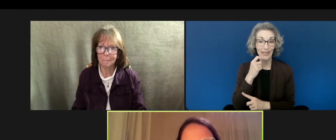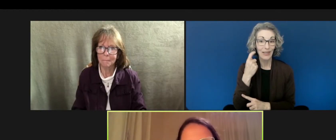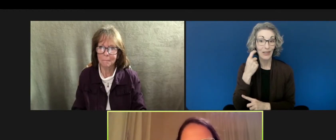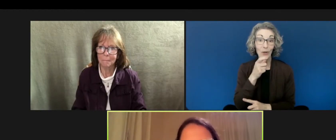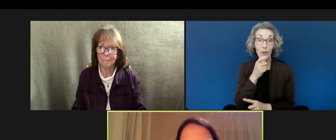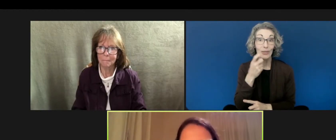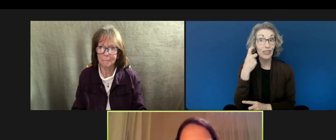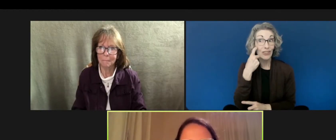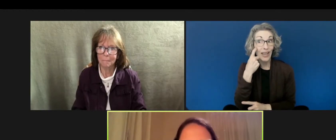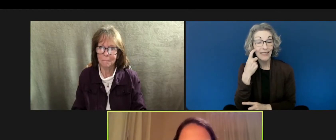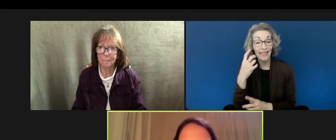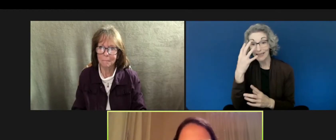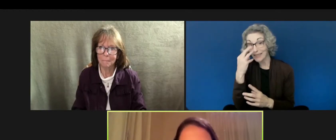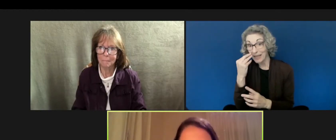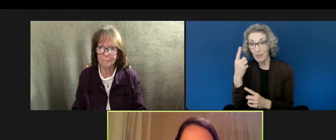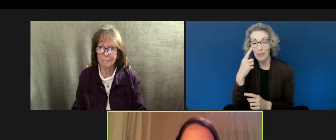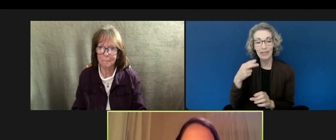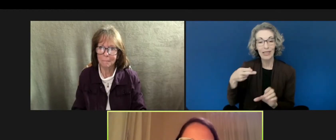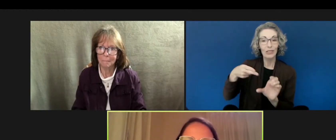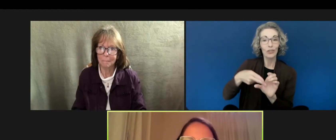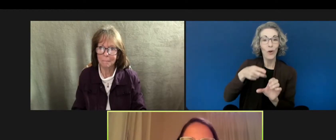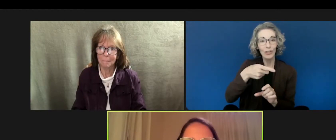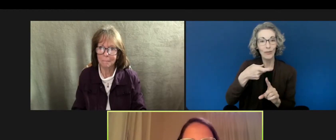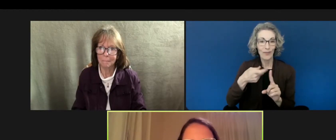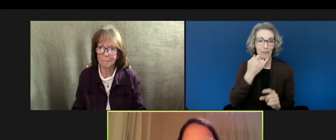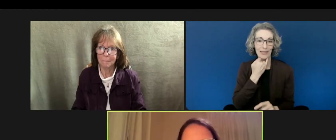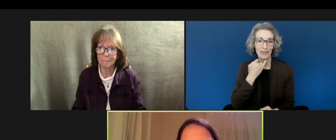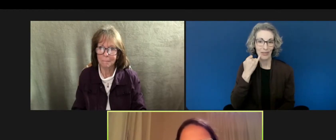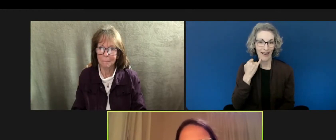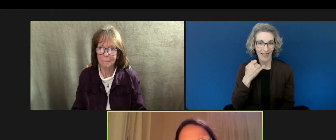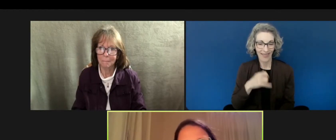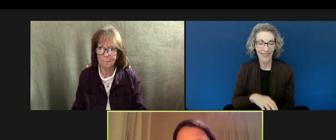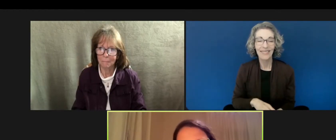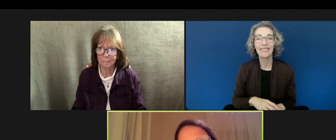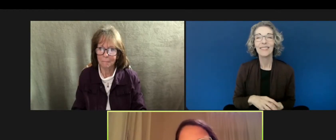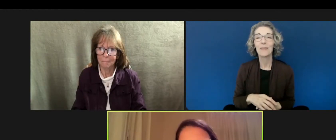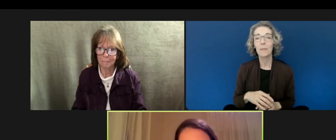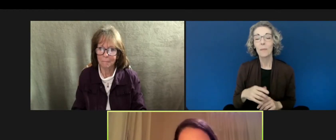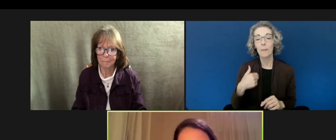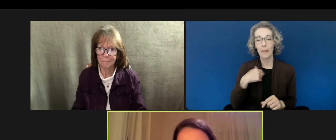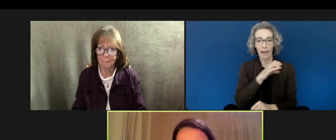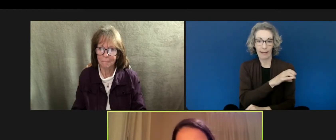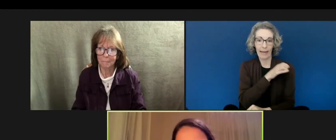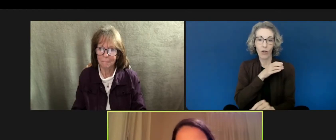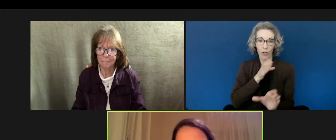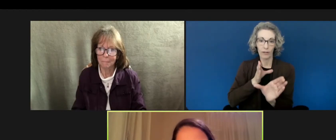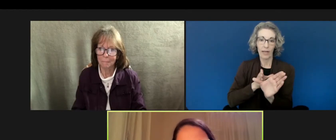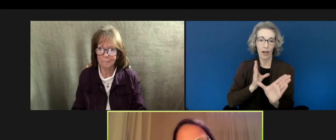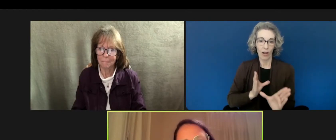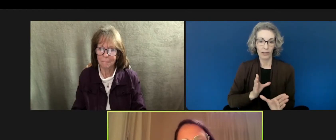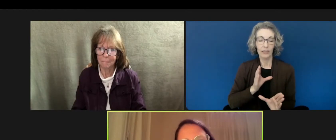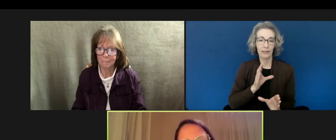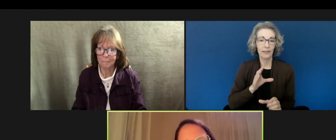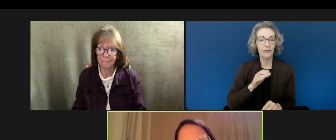because I'm joining you from Israel. I'm a clinical psychologist in my profession,